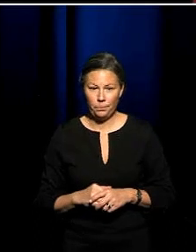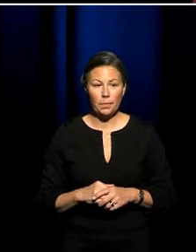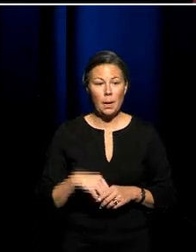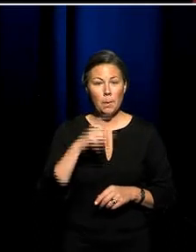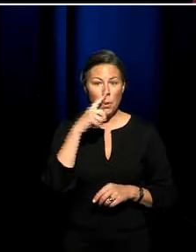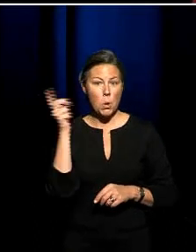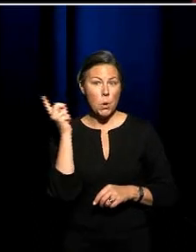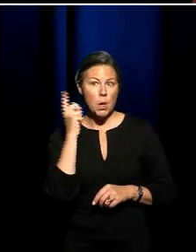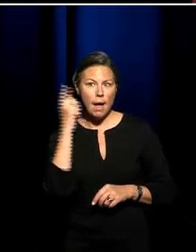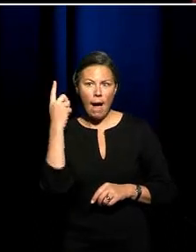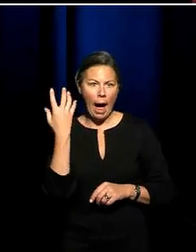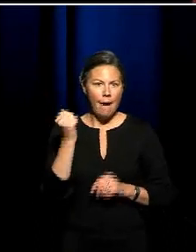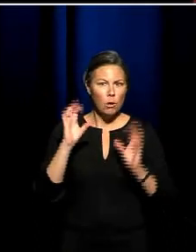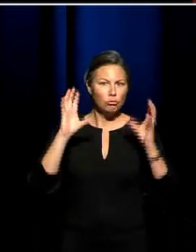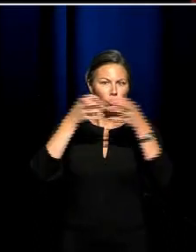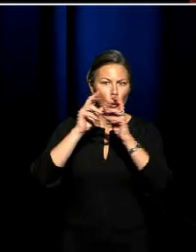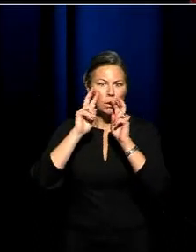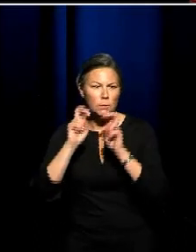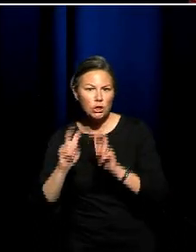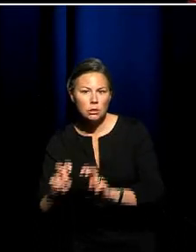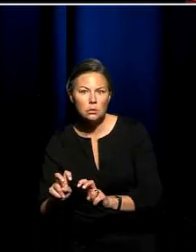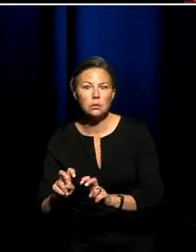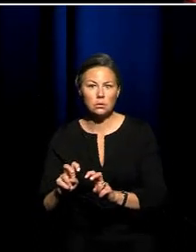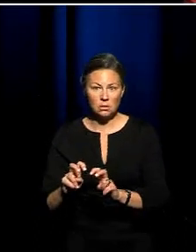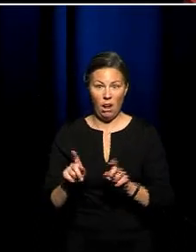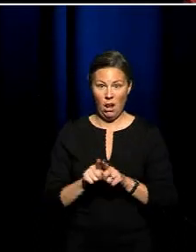been created and commissioners appointed, in the case of a multi-member Royal